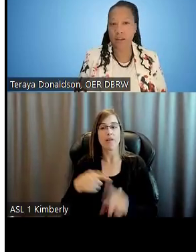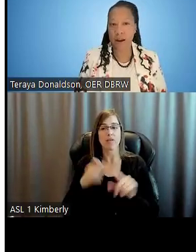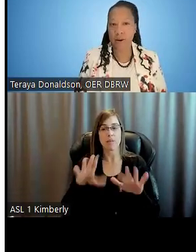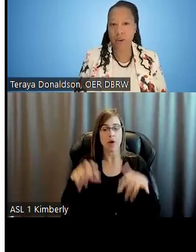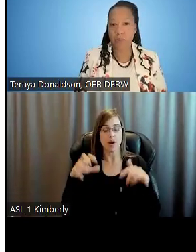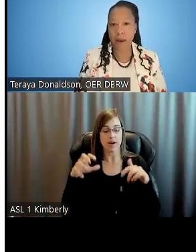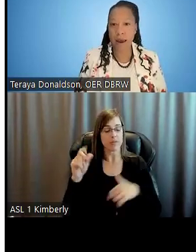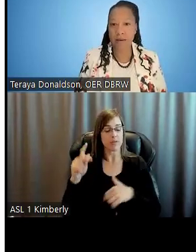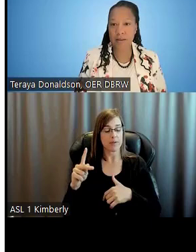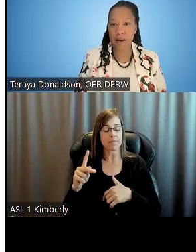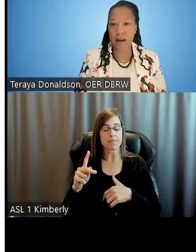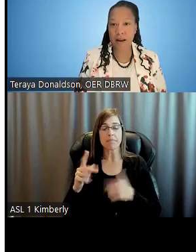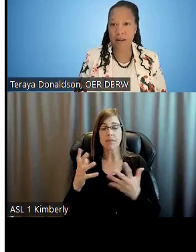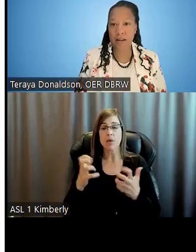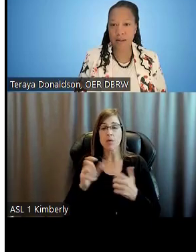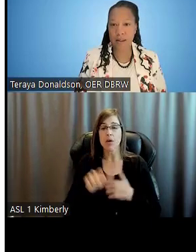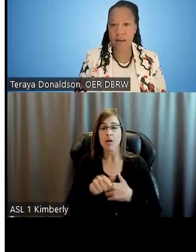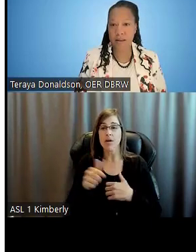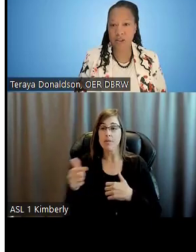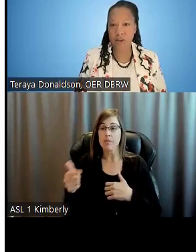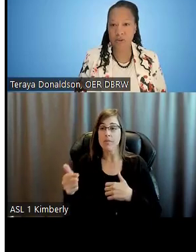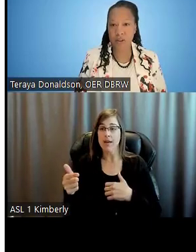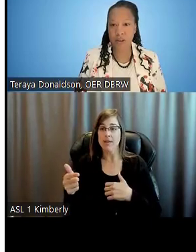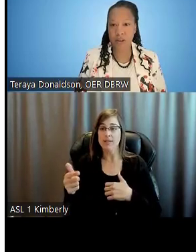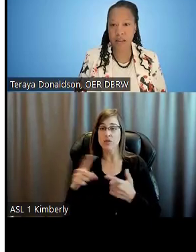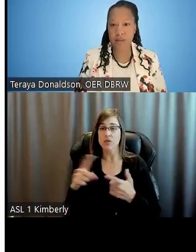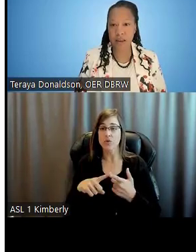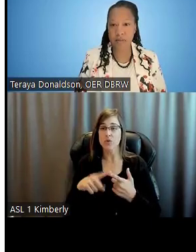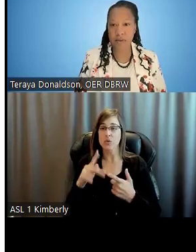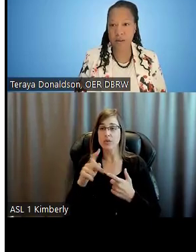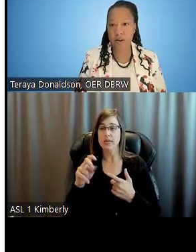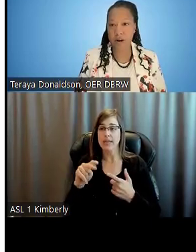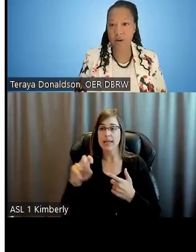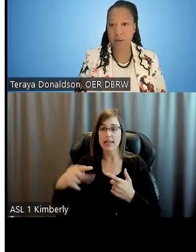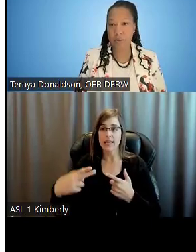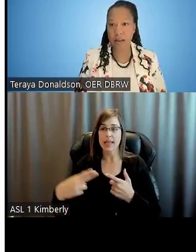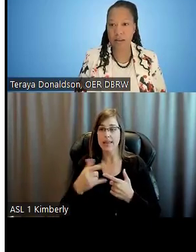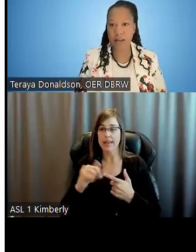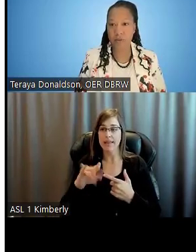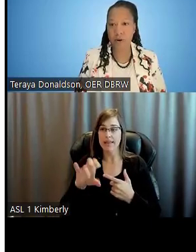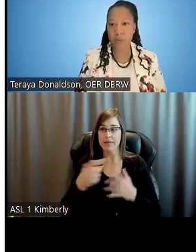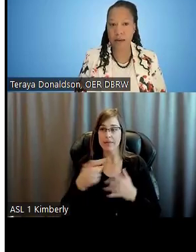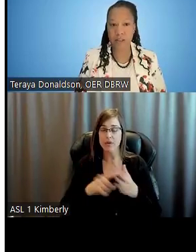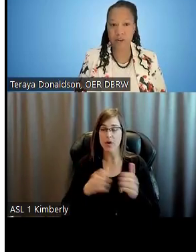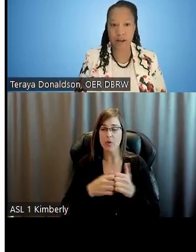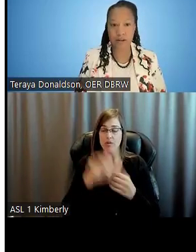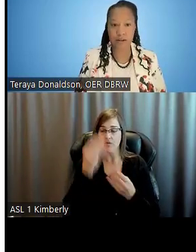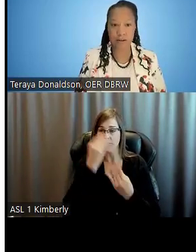Now, I want to pass the session over to Kenneth Gibbs to start with some insights for applying to grants.